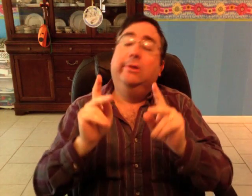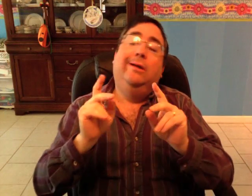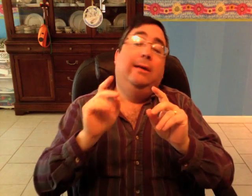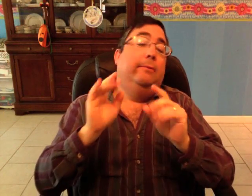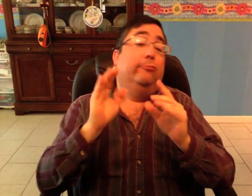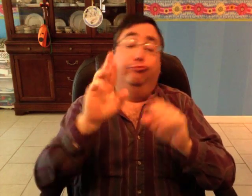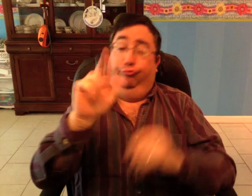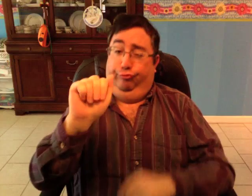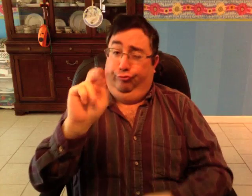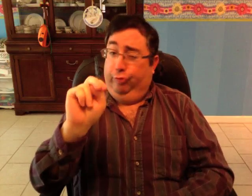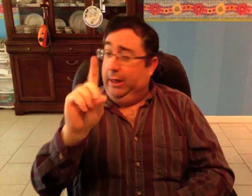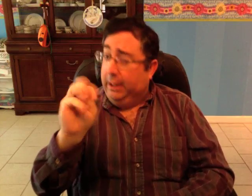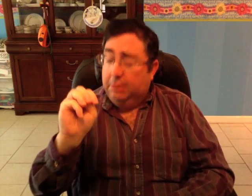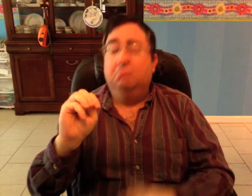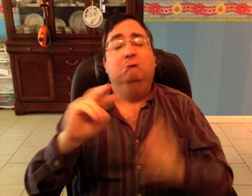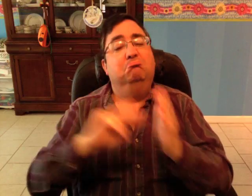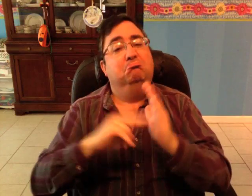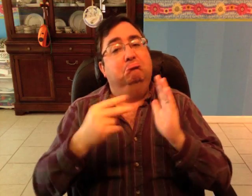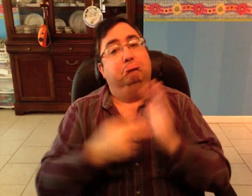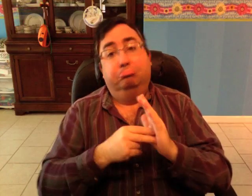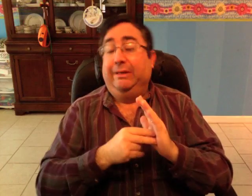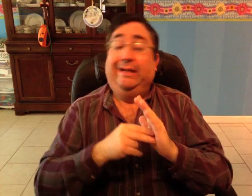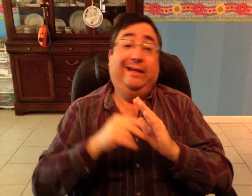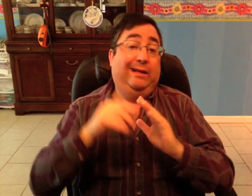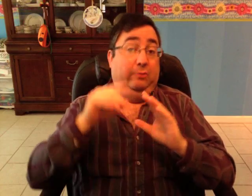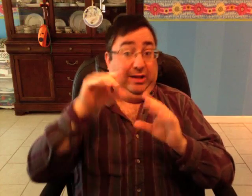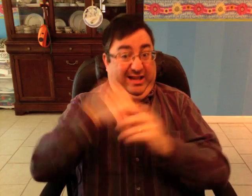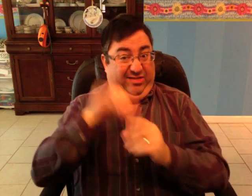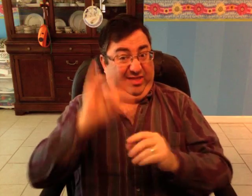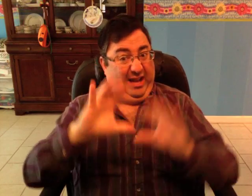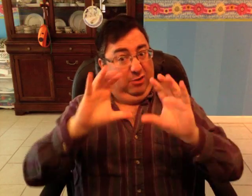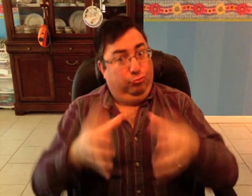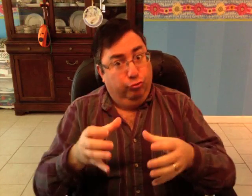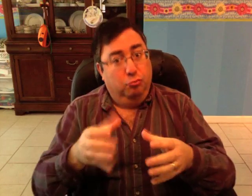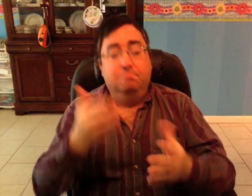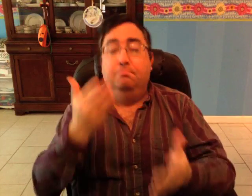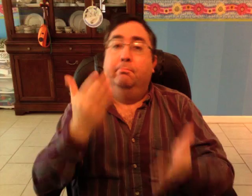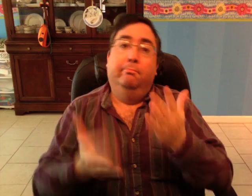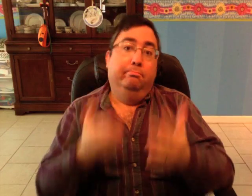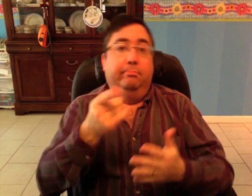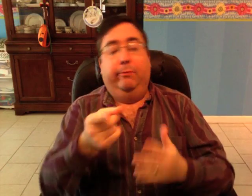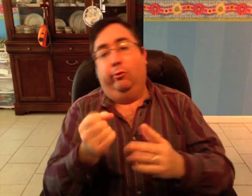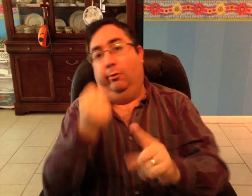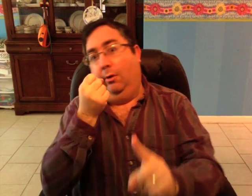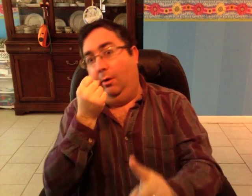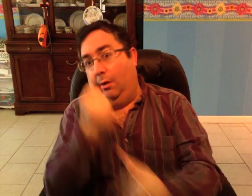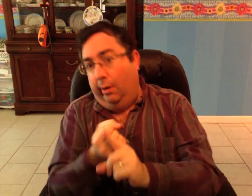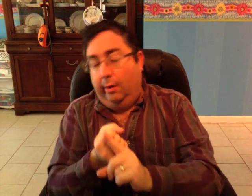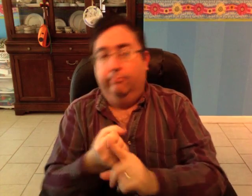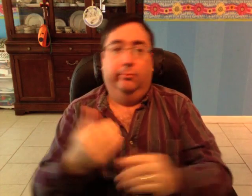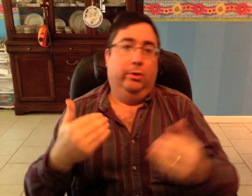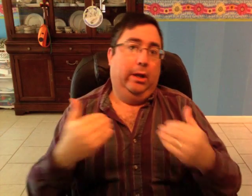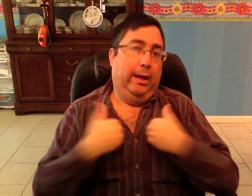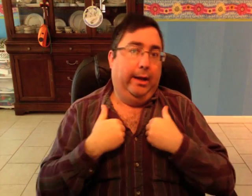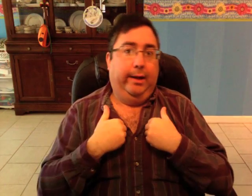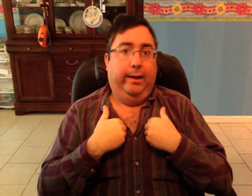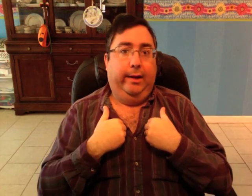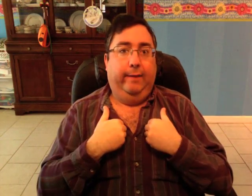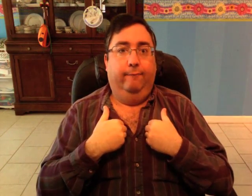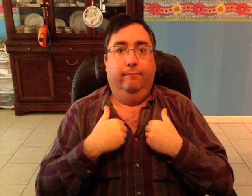because of the random selection, you could possibly get